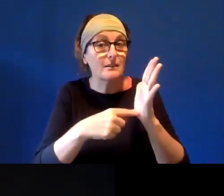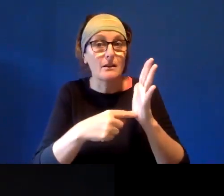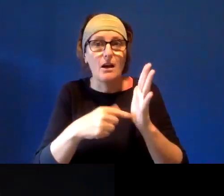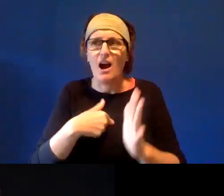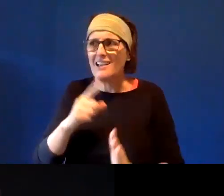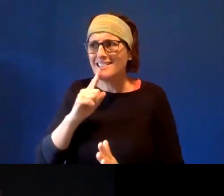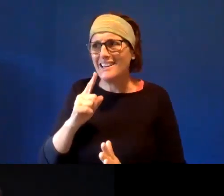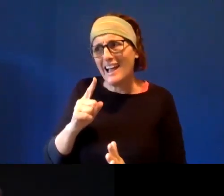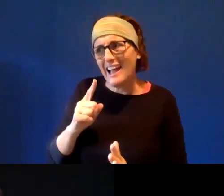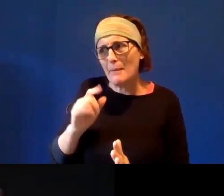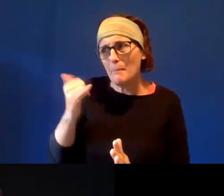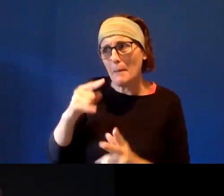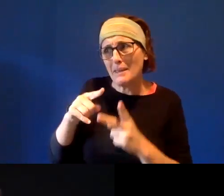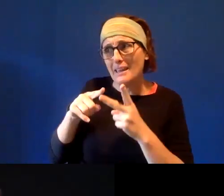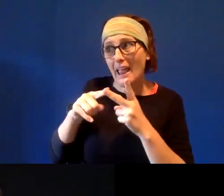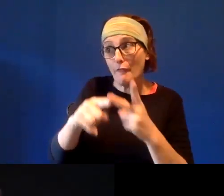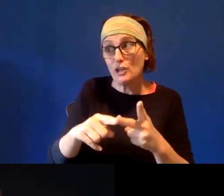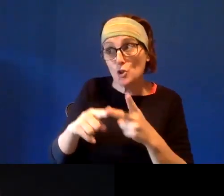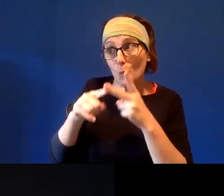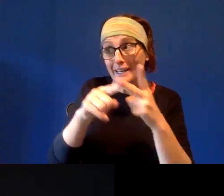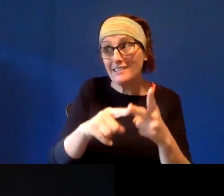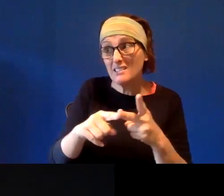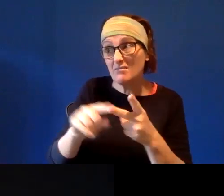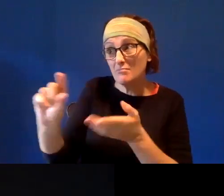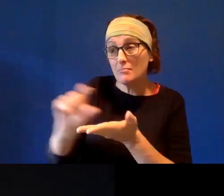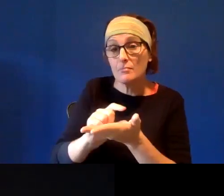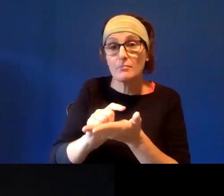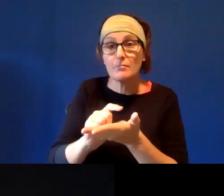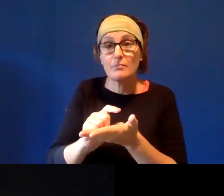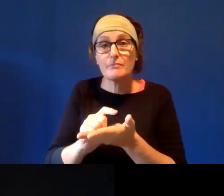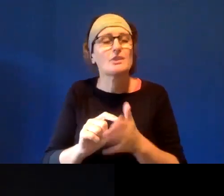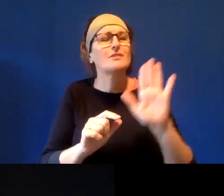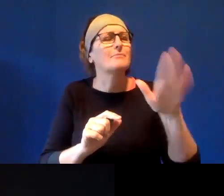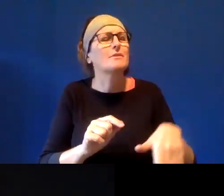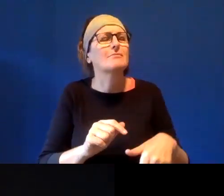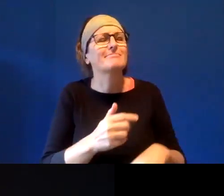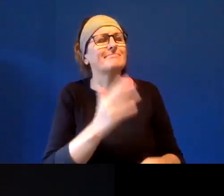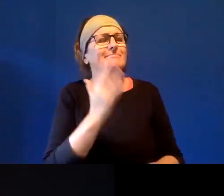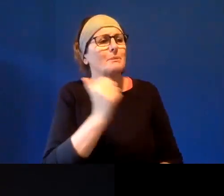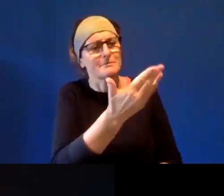what a fortnight. She just said, "Be quiet and give your bank account details."